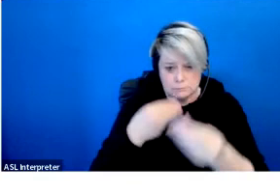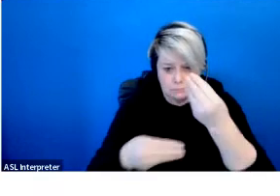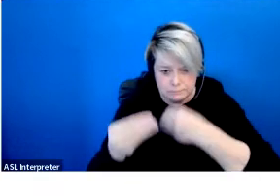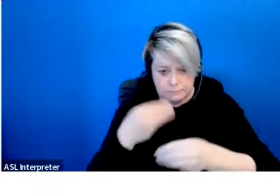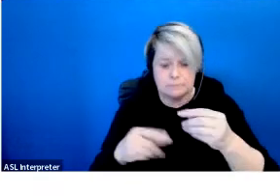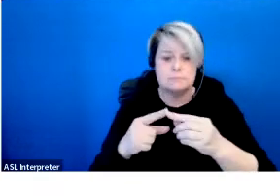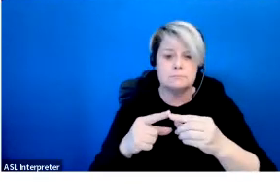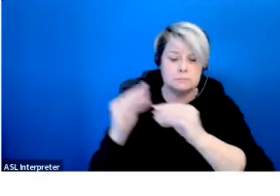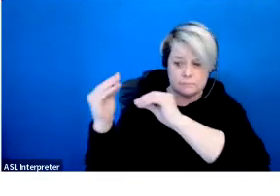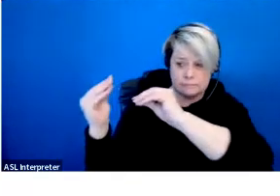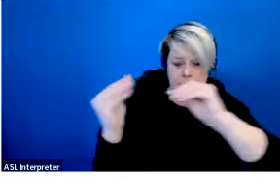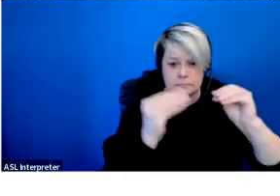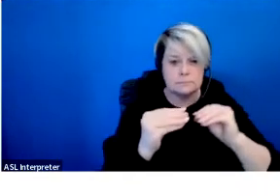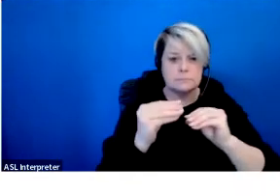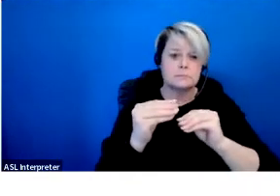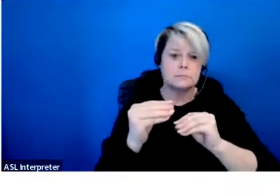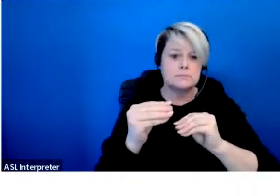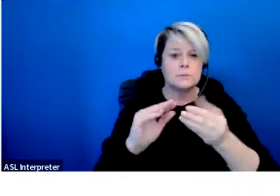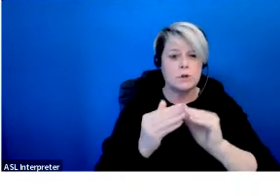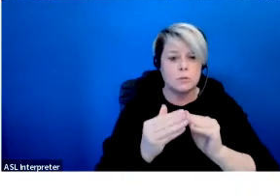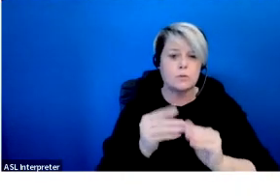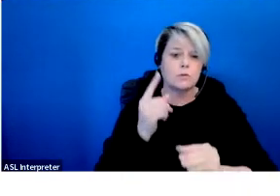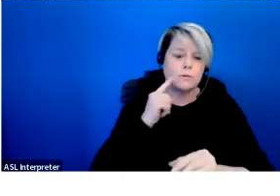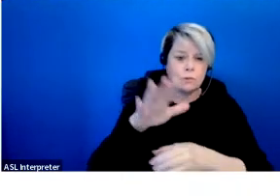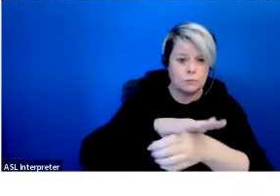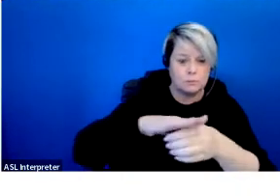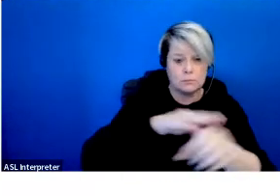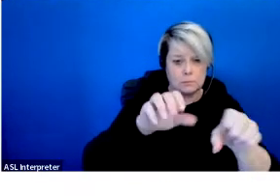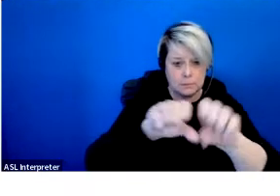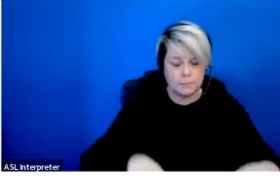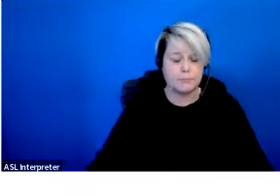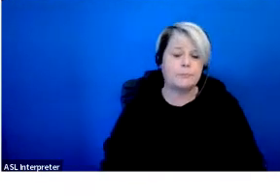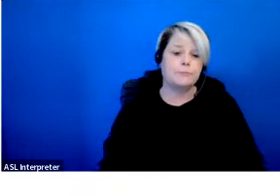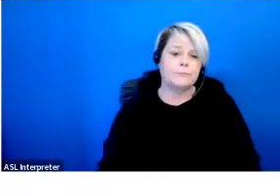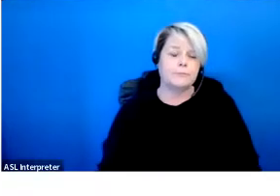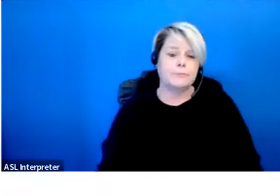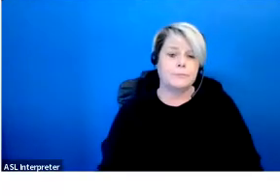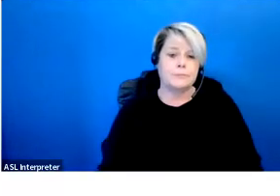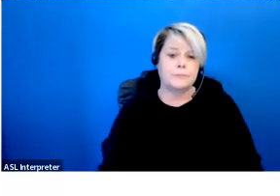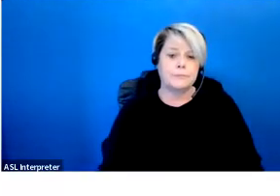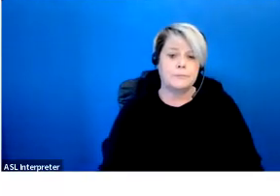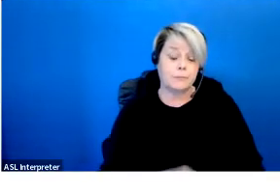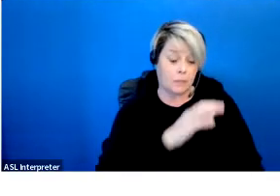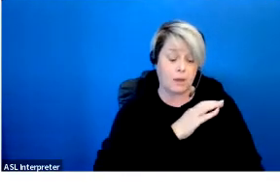collecting and sharing to develop more transparent regional supply chain and educate campus communities